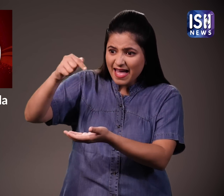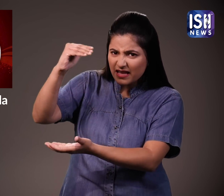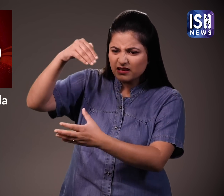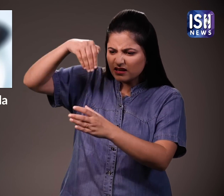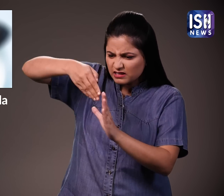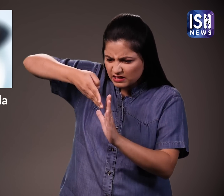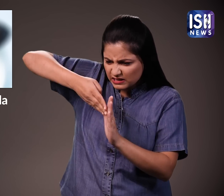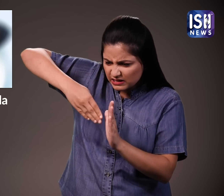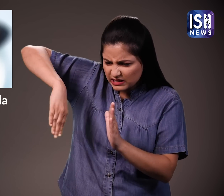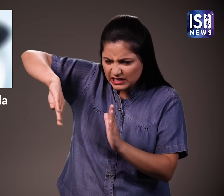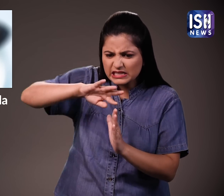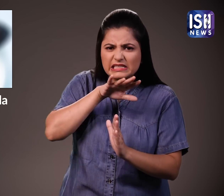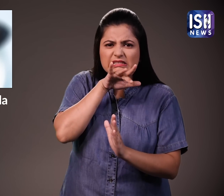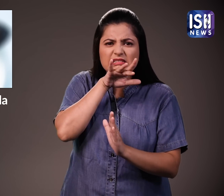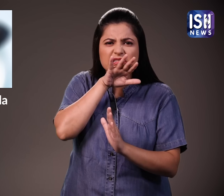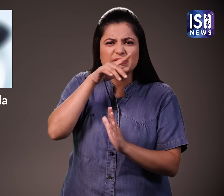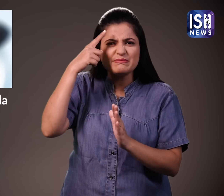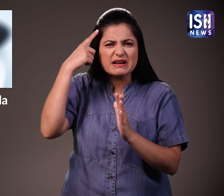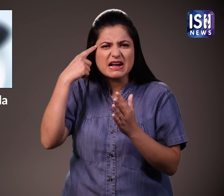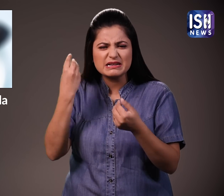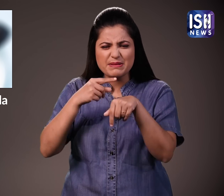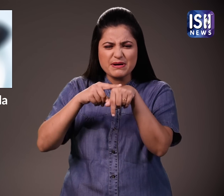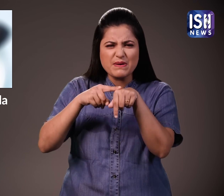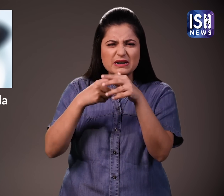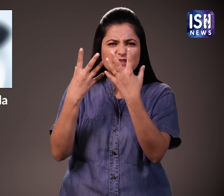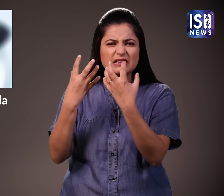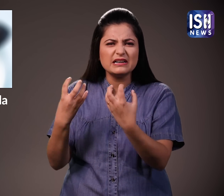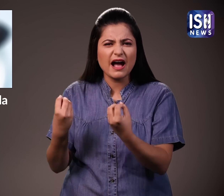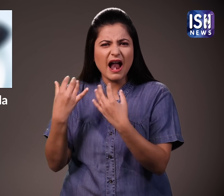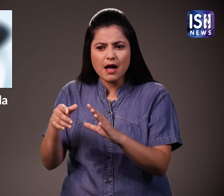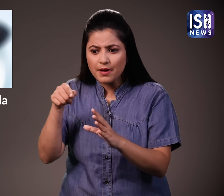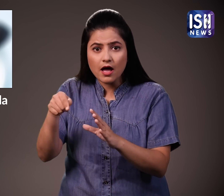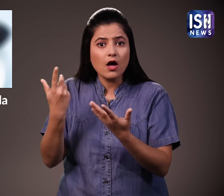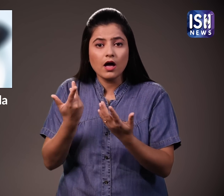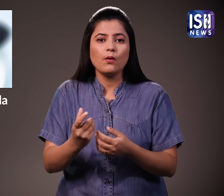Sometimes the kettle becomes dirty and develops a scale inside.